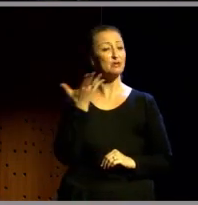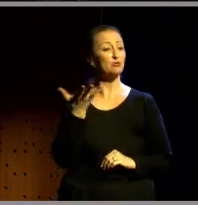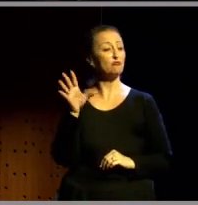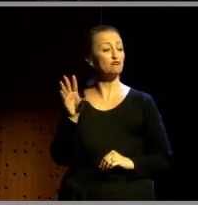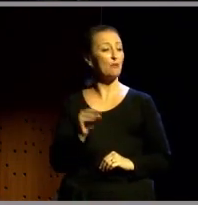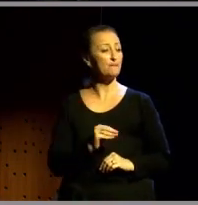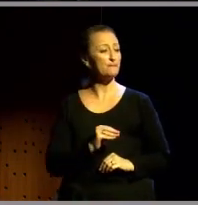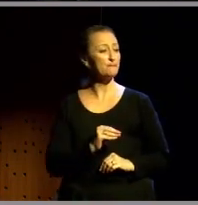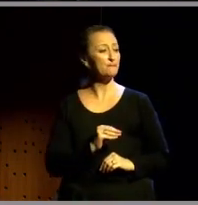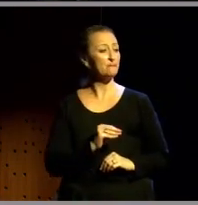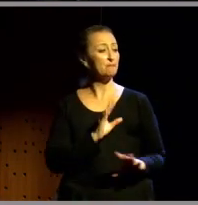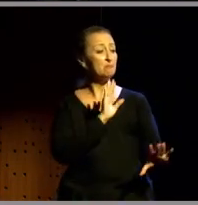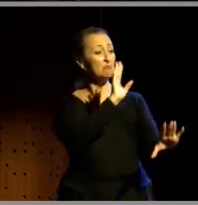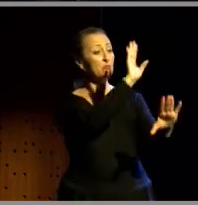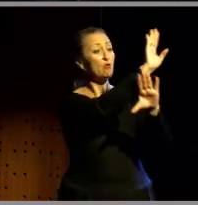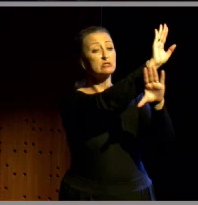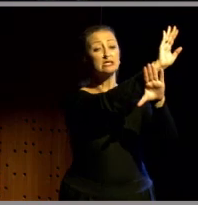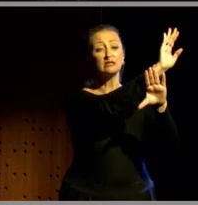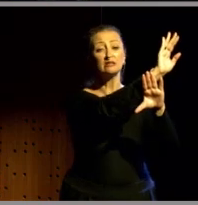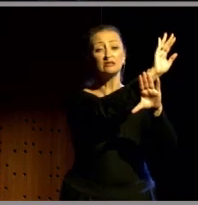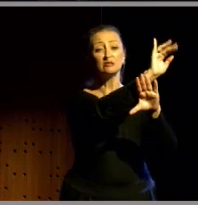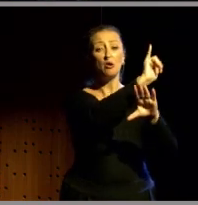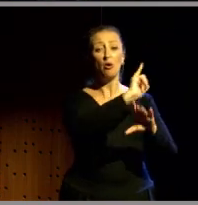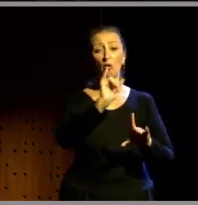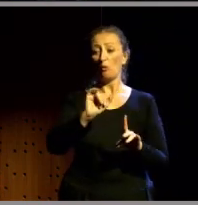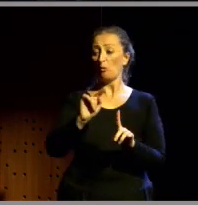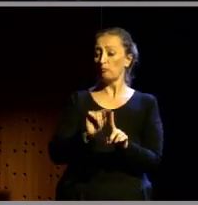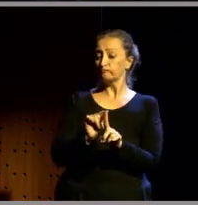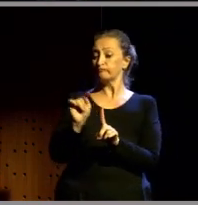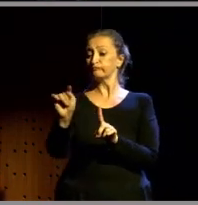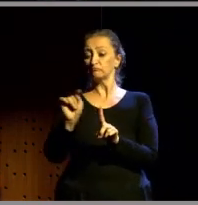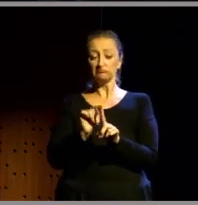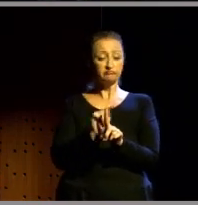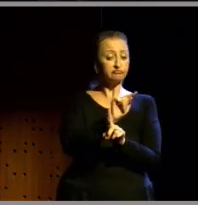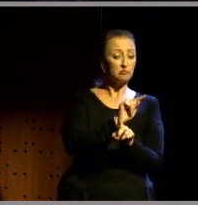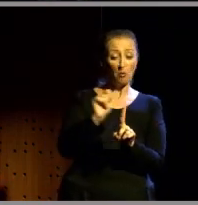whether it be across the seas, across the state or across town,